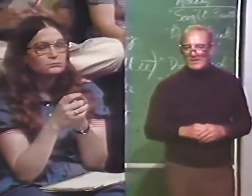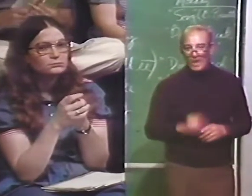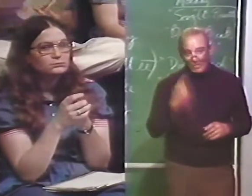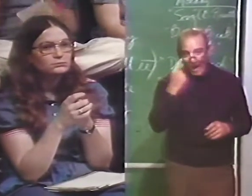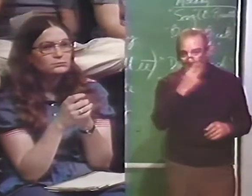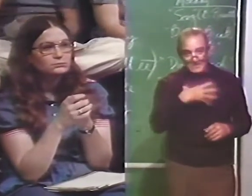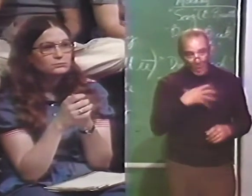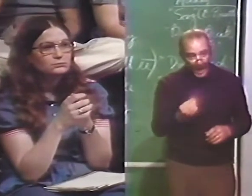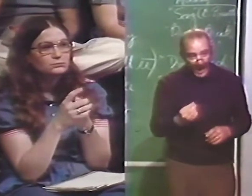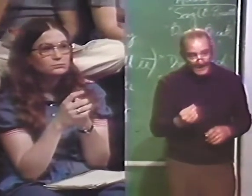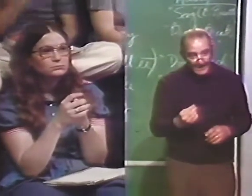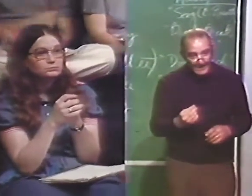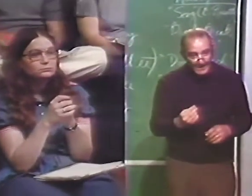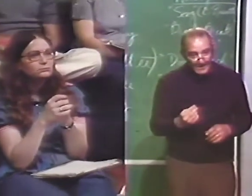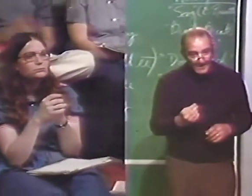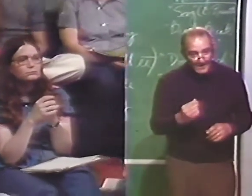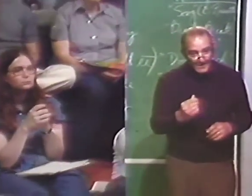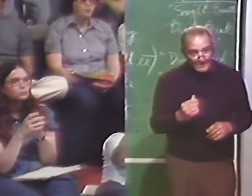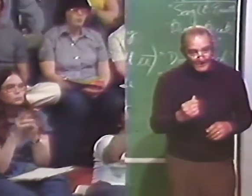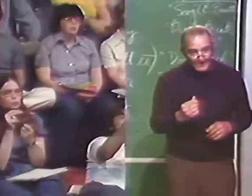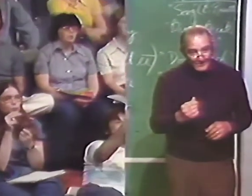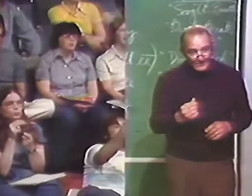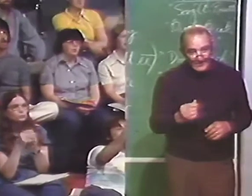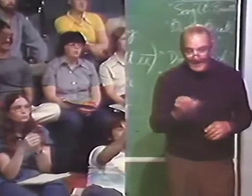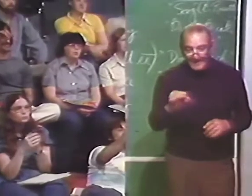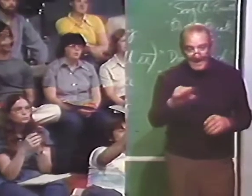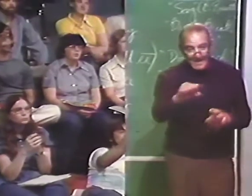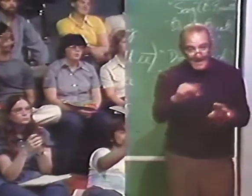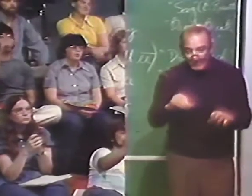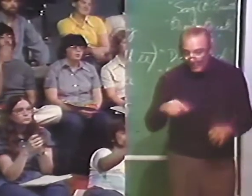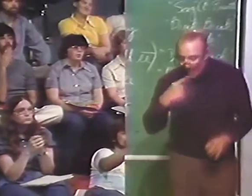WHY? HER EYES ARE WHITE. NO, THEY'RE BLACK.